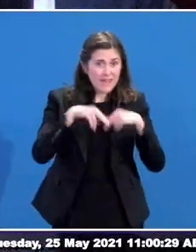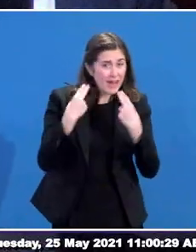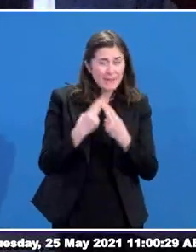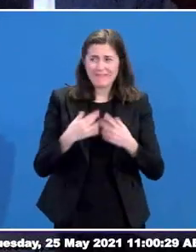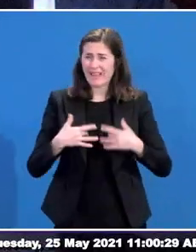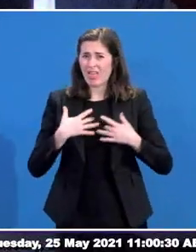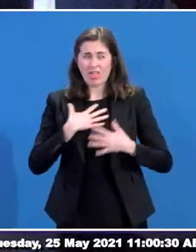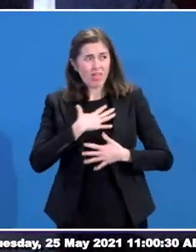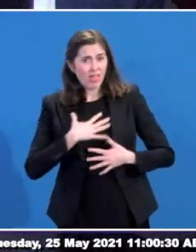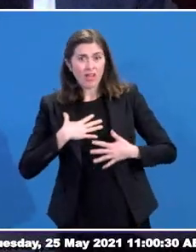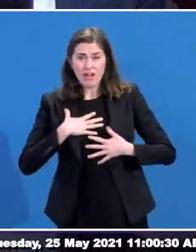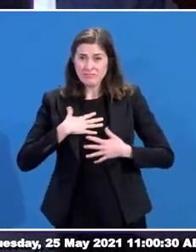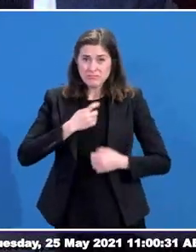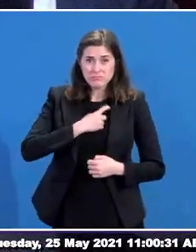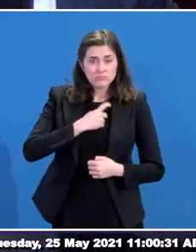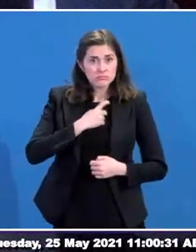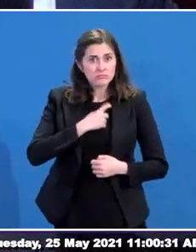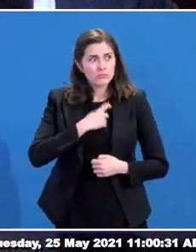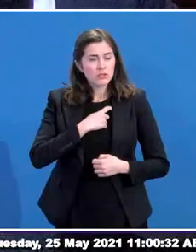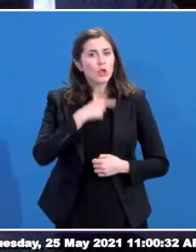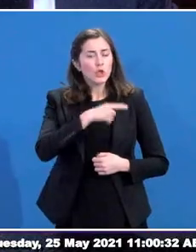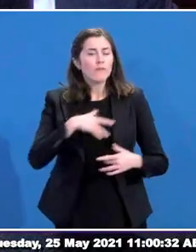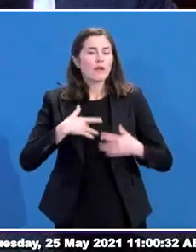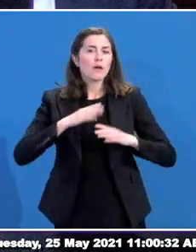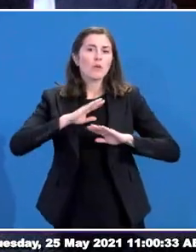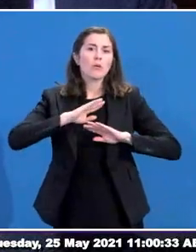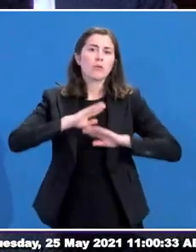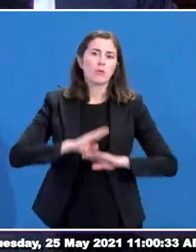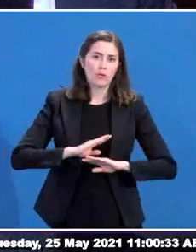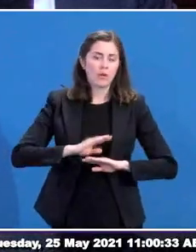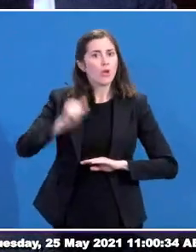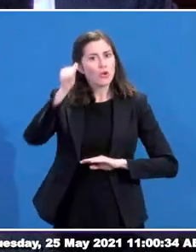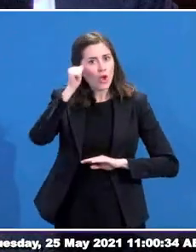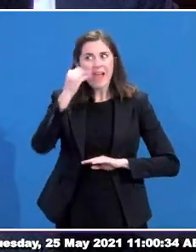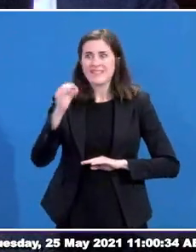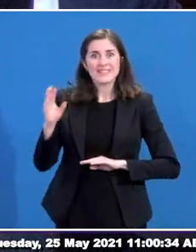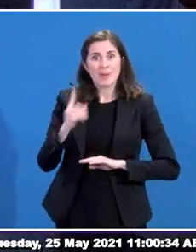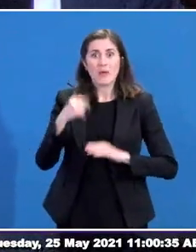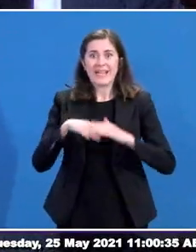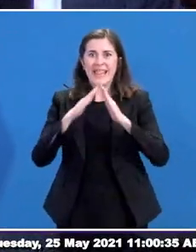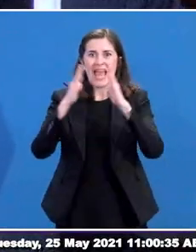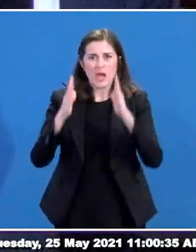To have somebody at the house who gives you reliable information. ELIZA: Yes. Support,